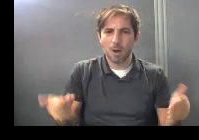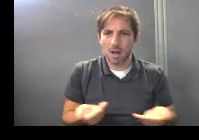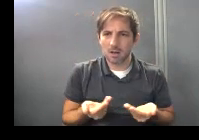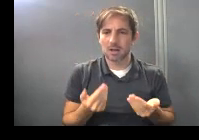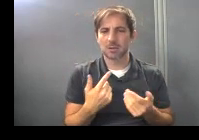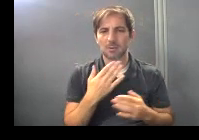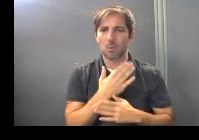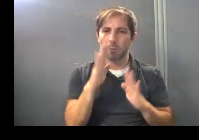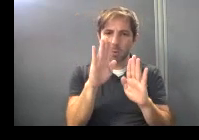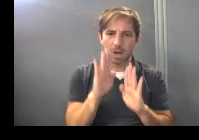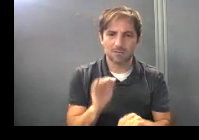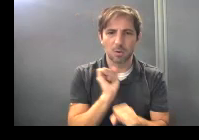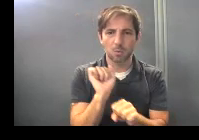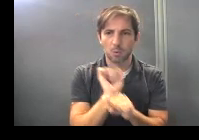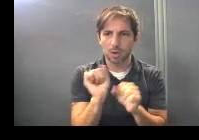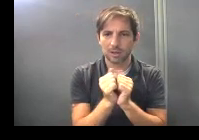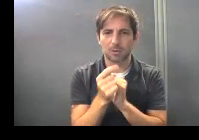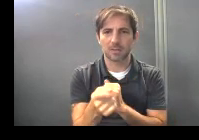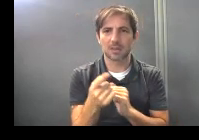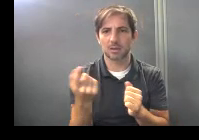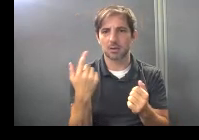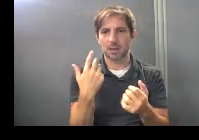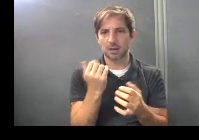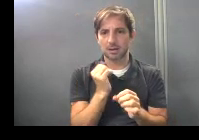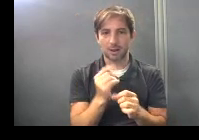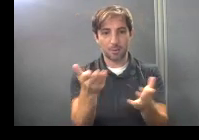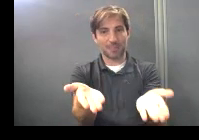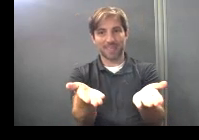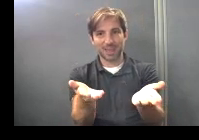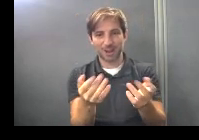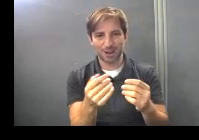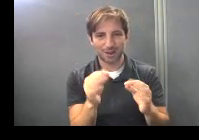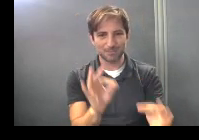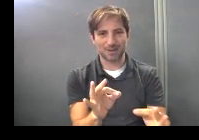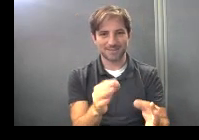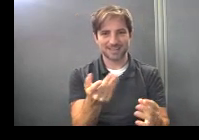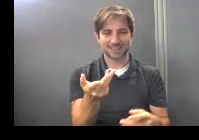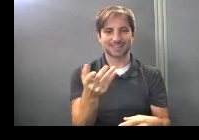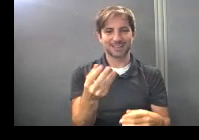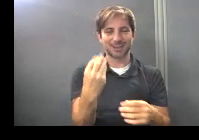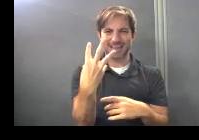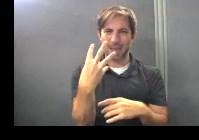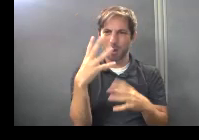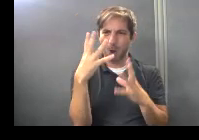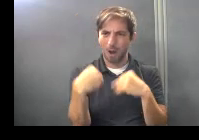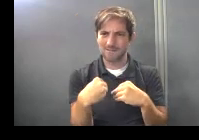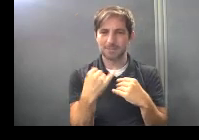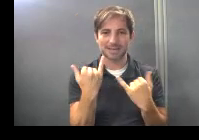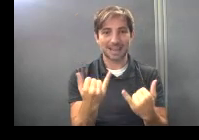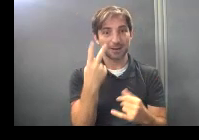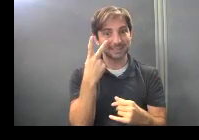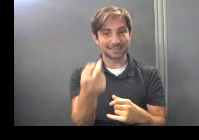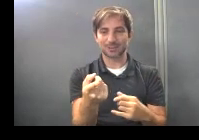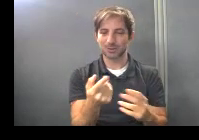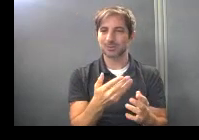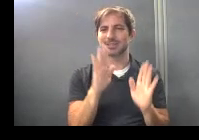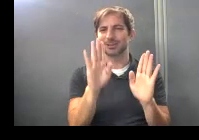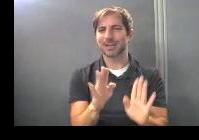11 YEARS. THERE YOU ARE, GINNY.